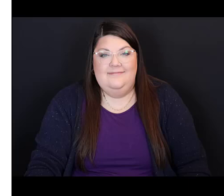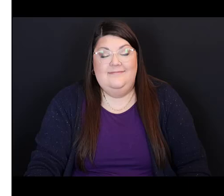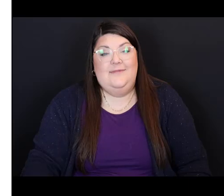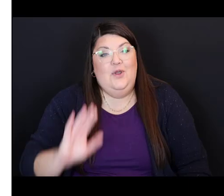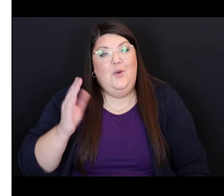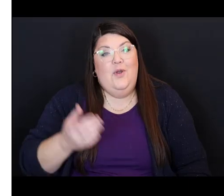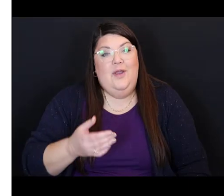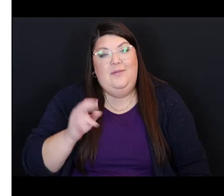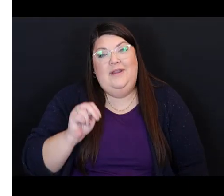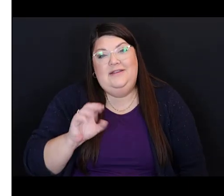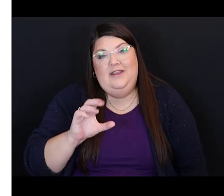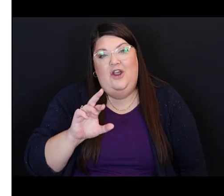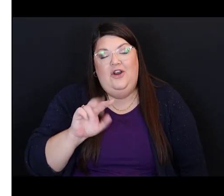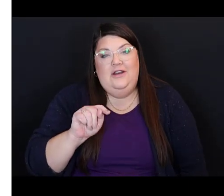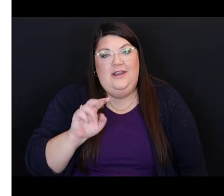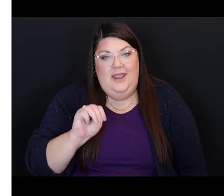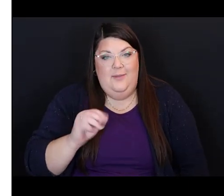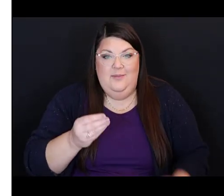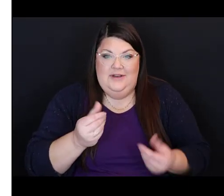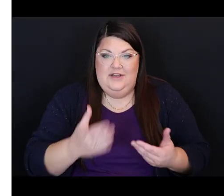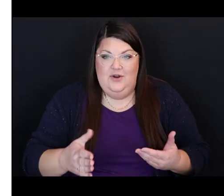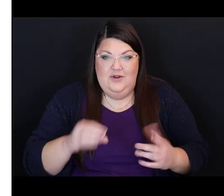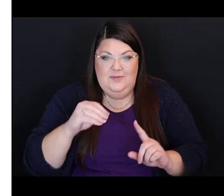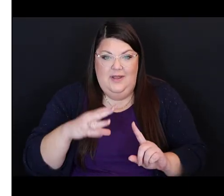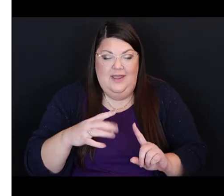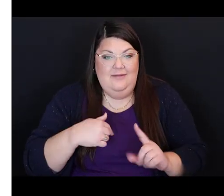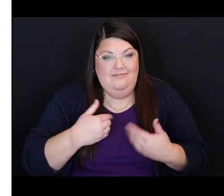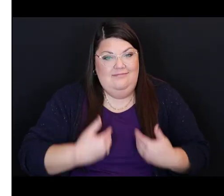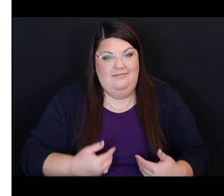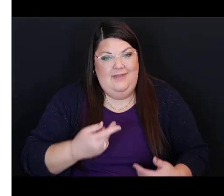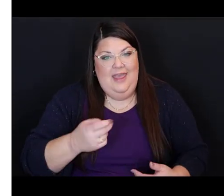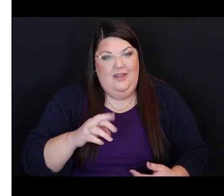[Heather Servais] Welcome to the NCRTM material Spotlight. I'm Heather Servais,